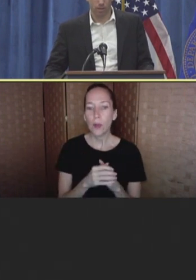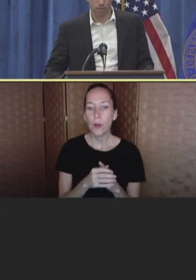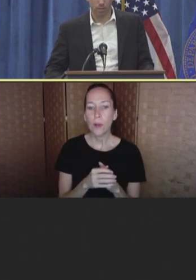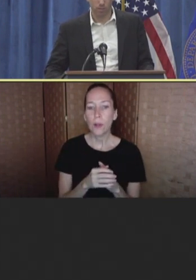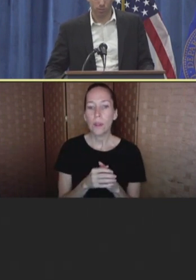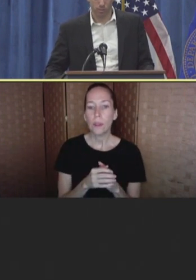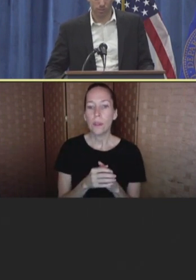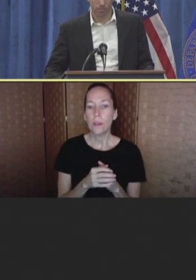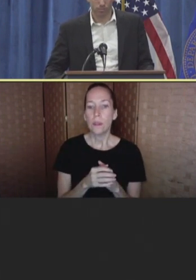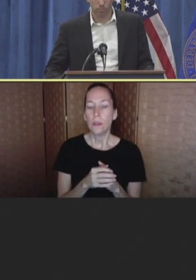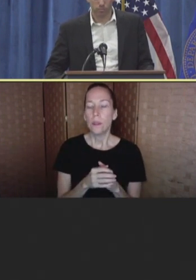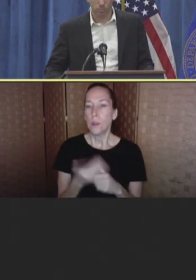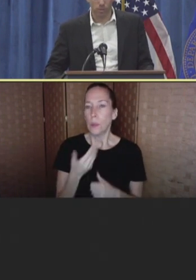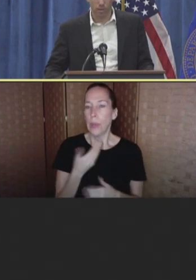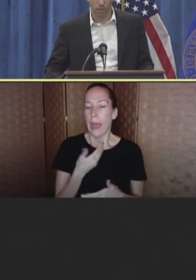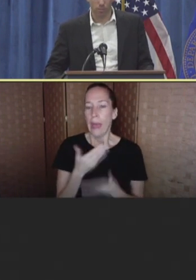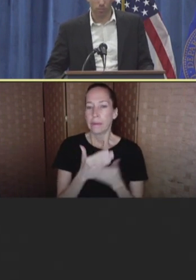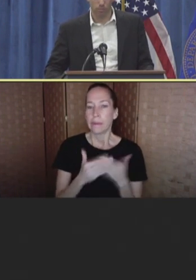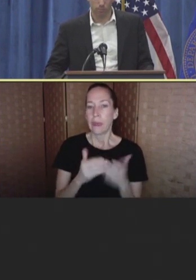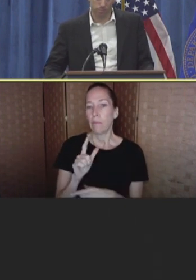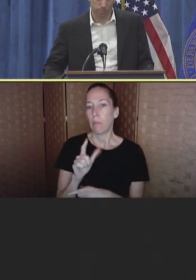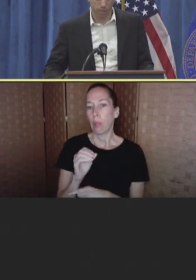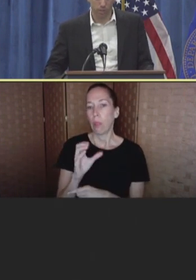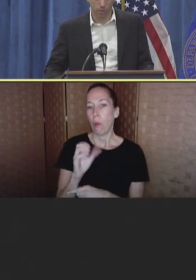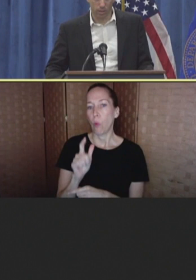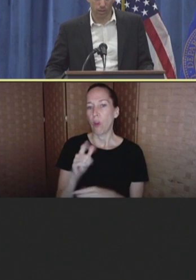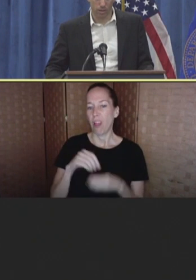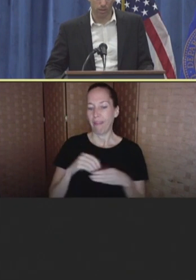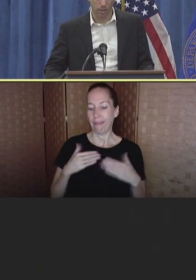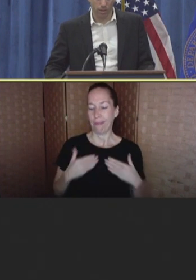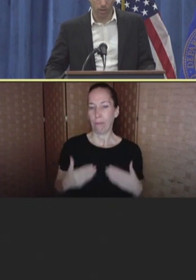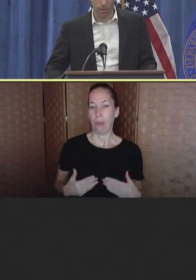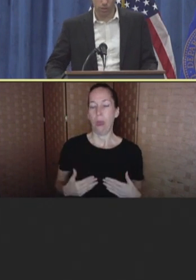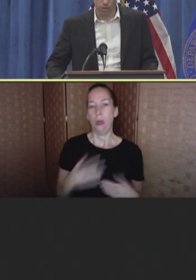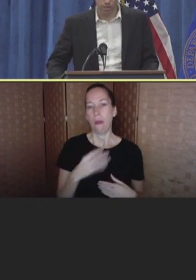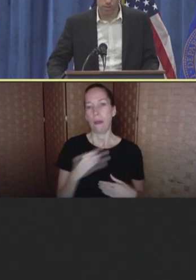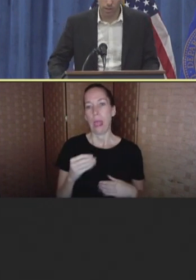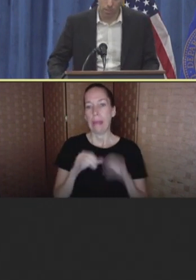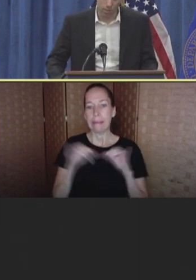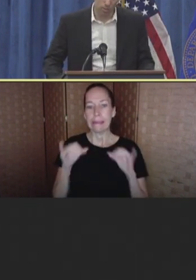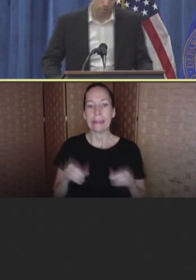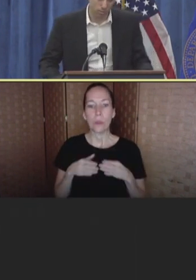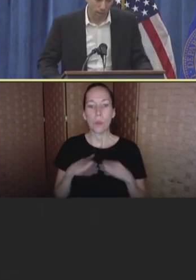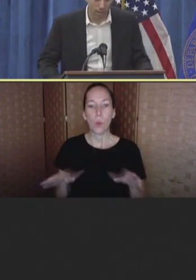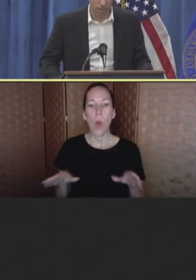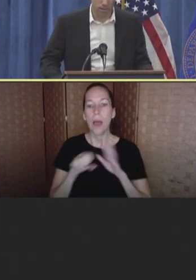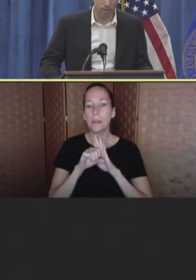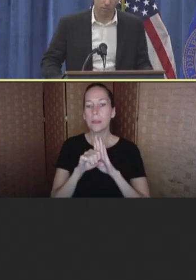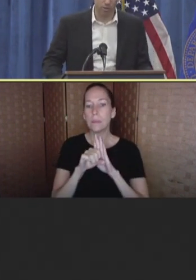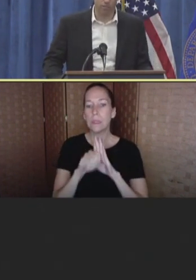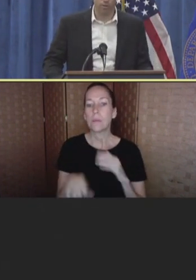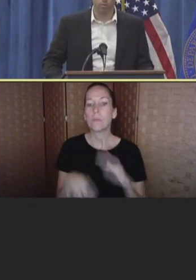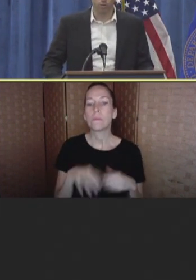symptoms, including at the injection site, but also headaches and fever.